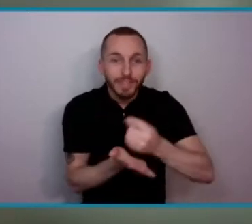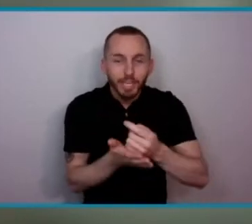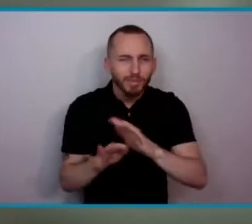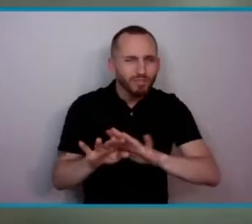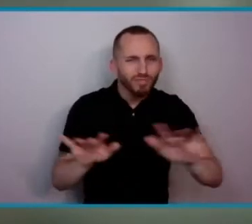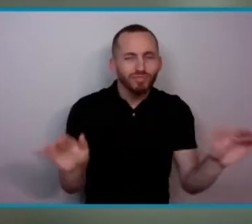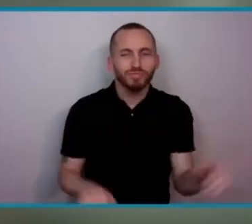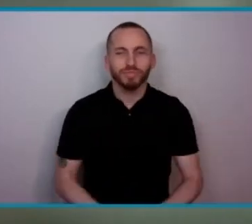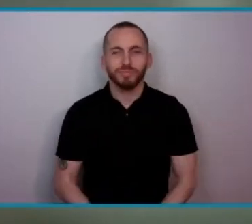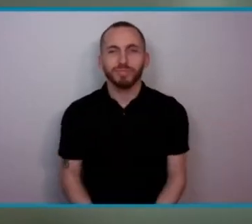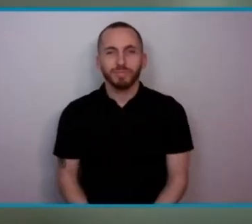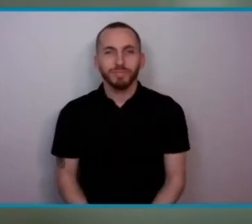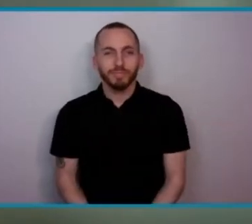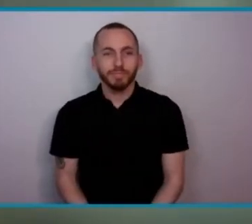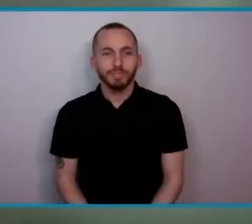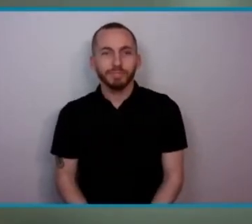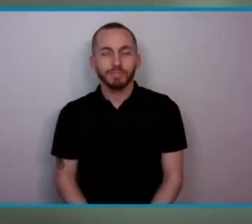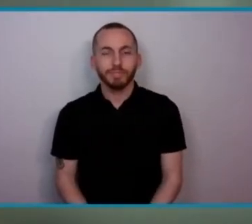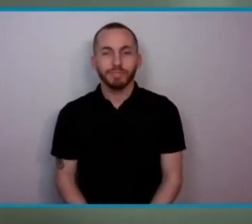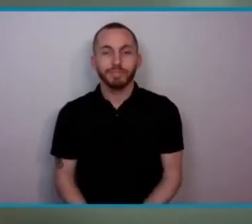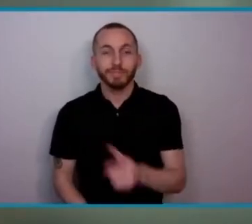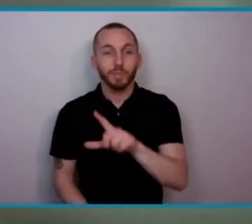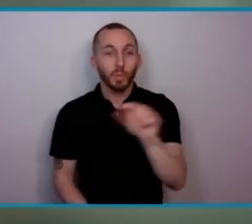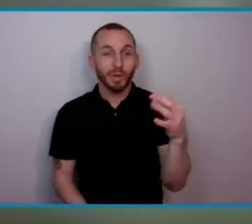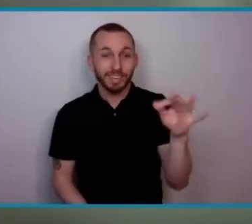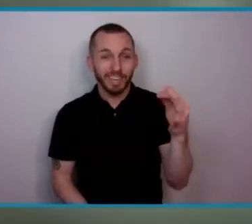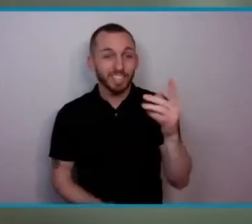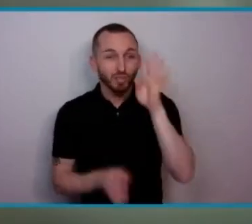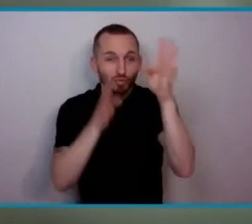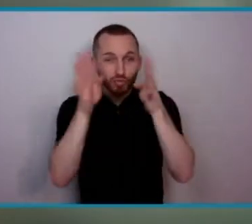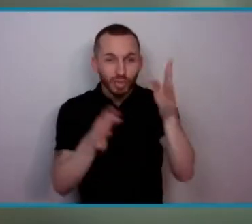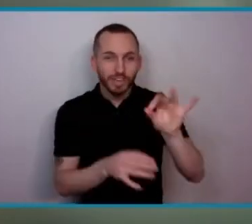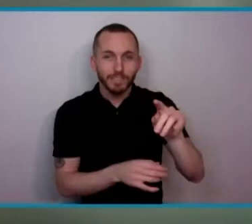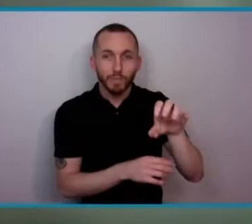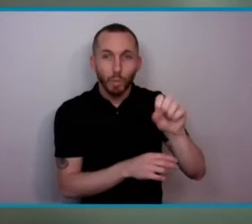In 2019, Creative Forces initiated a process of developing conceptual frameworks for art